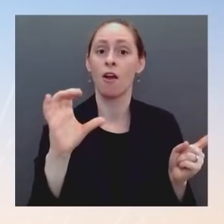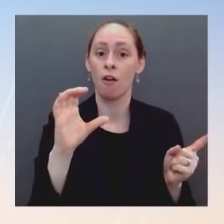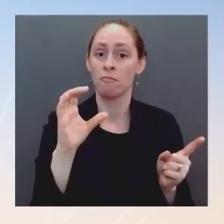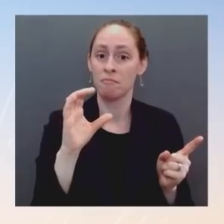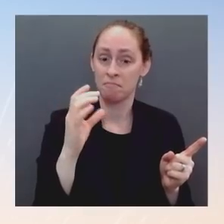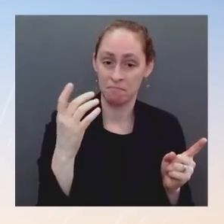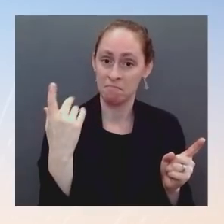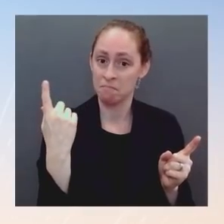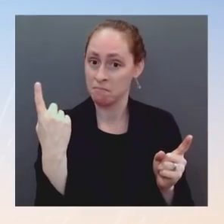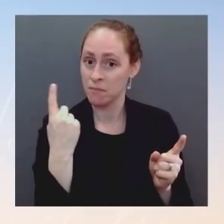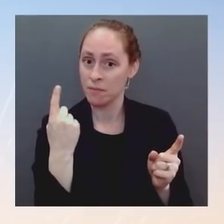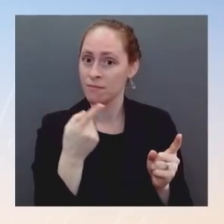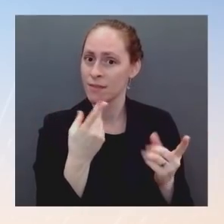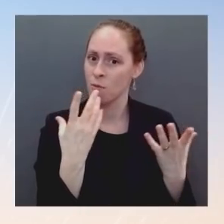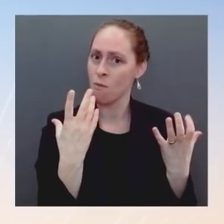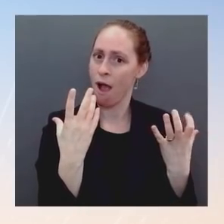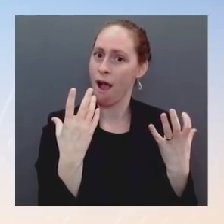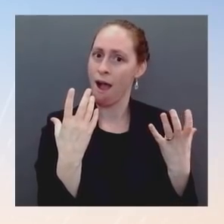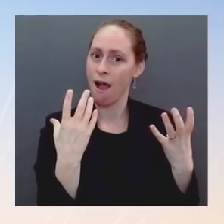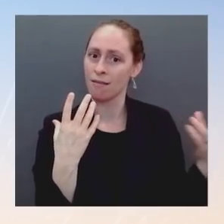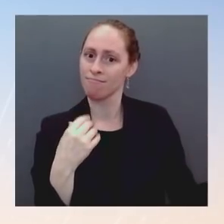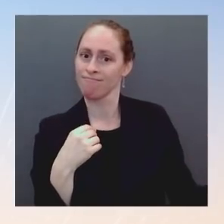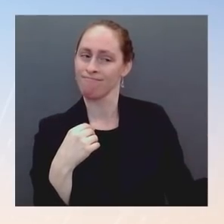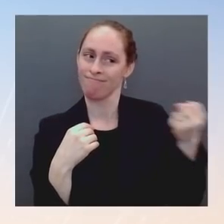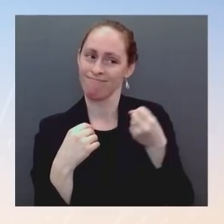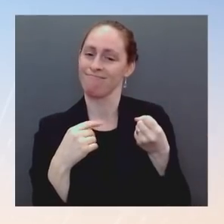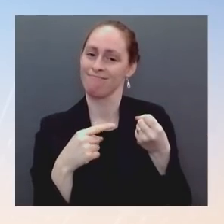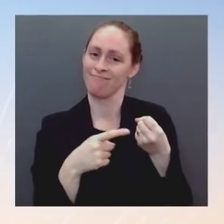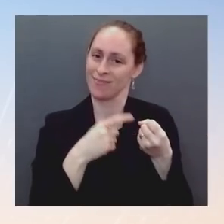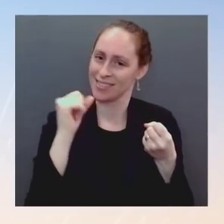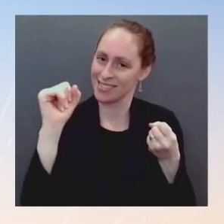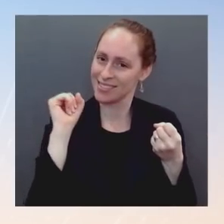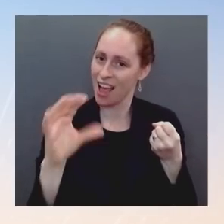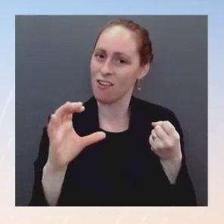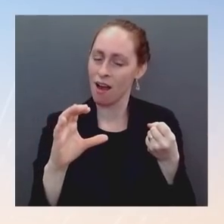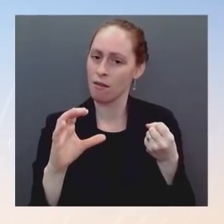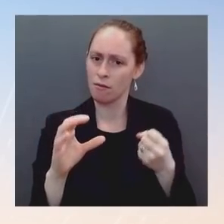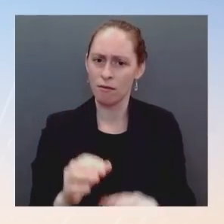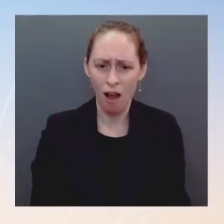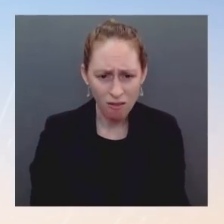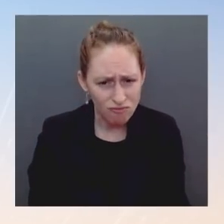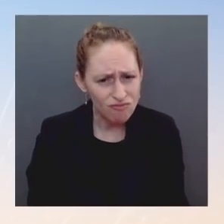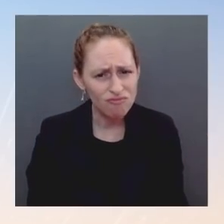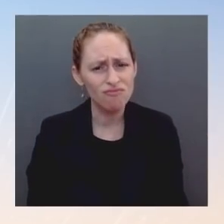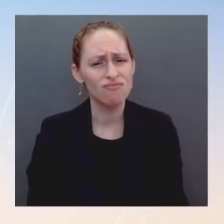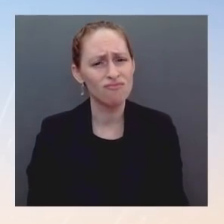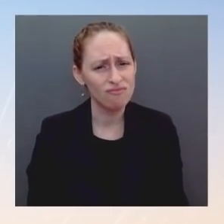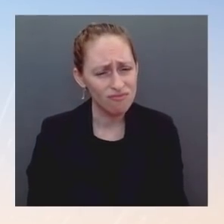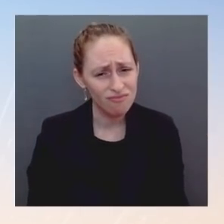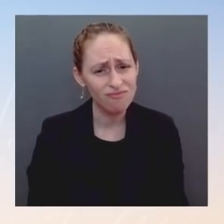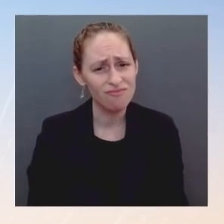put on something like that, where you have, again, the number-three House Democrat, you have Lindsey Graham uniting for one person